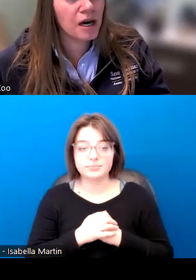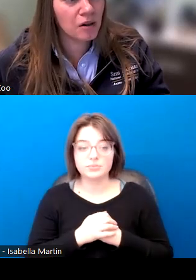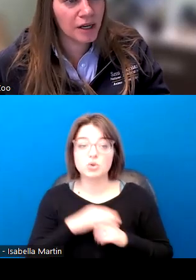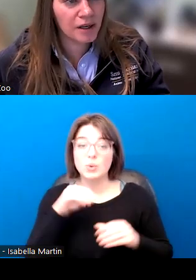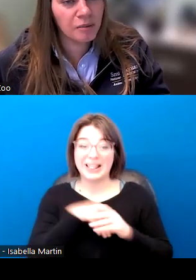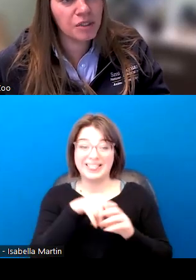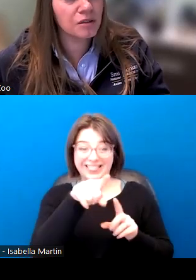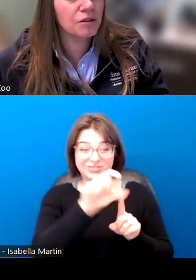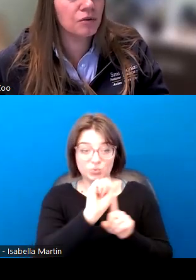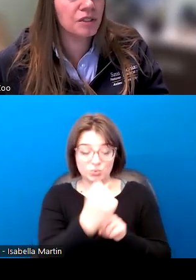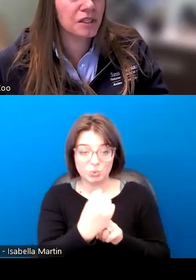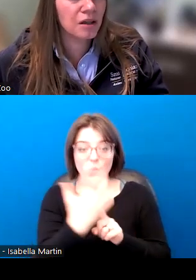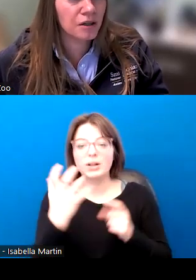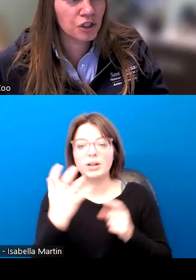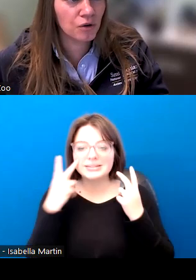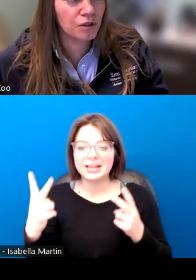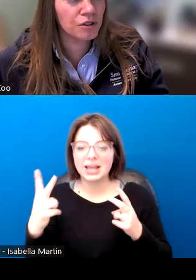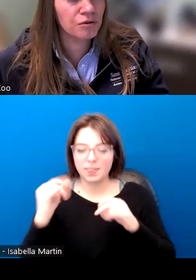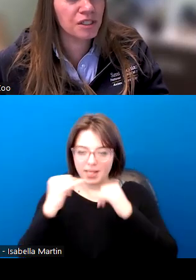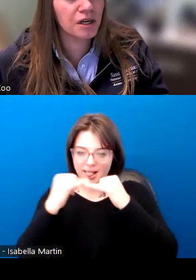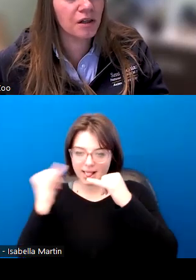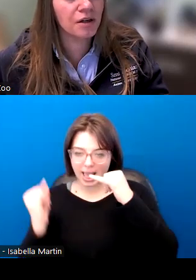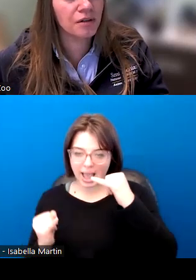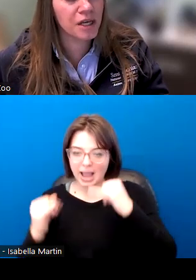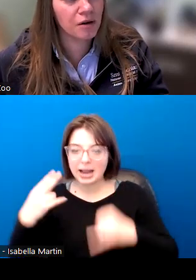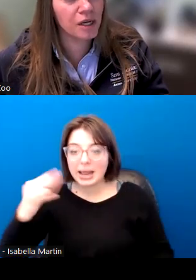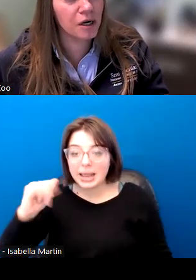the outline of the hips you would see the outline of the shoulders you'd see the outline of the tail